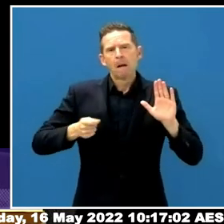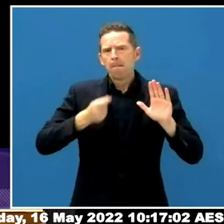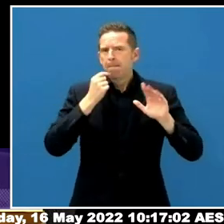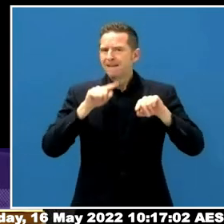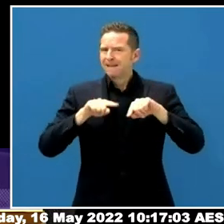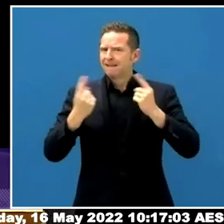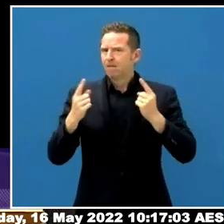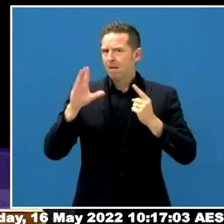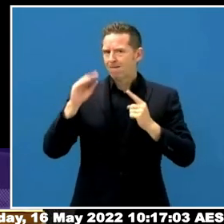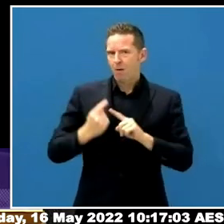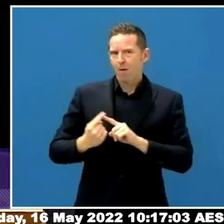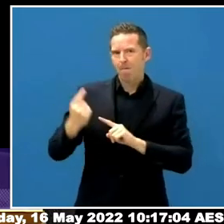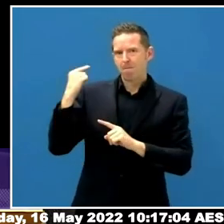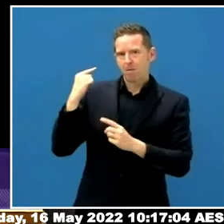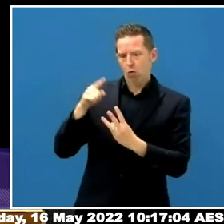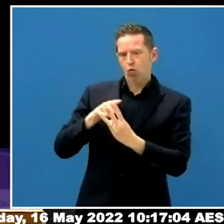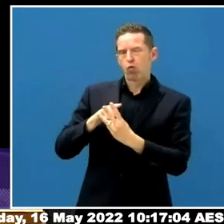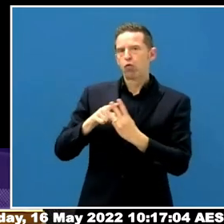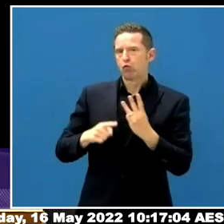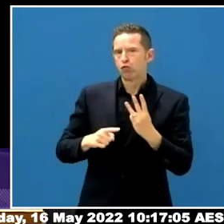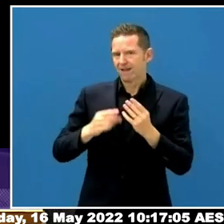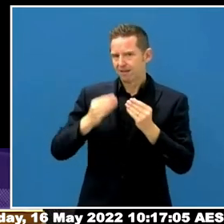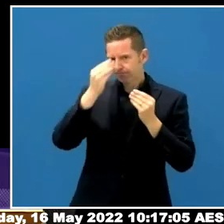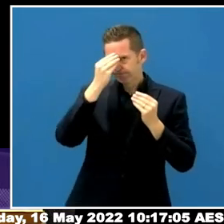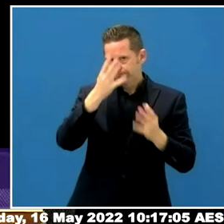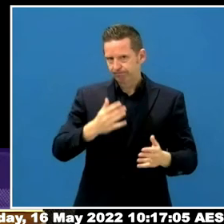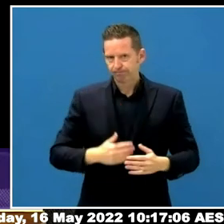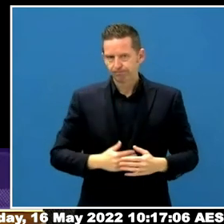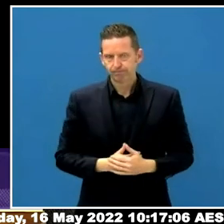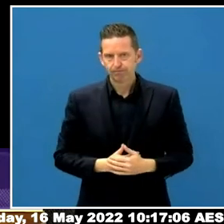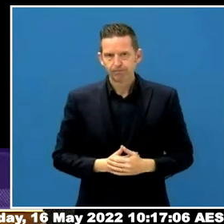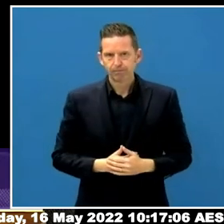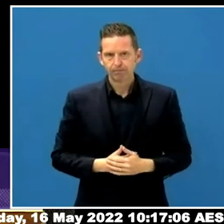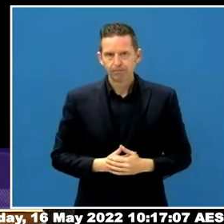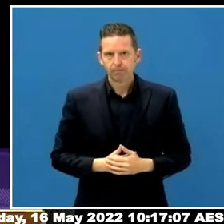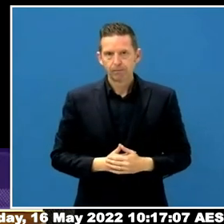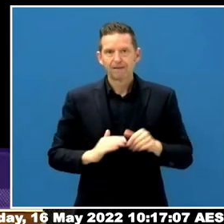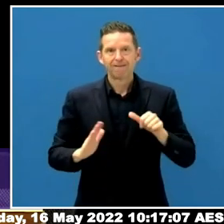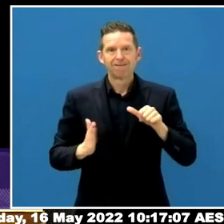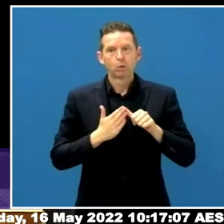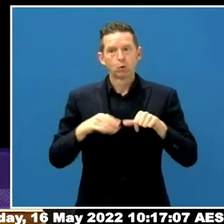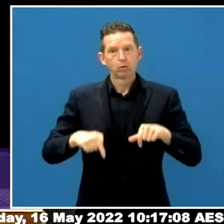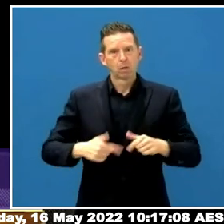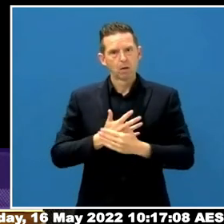hearings. First, the focus of much of the hearing will be on what are commonly referred